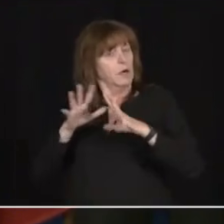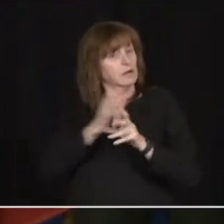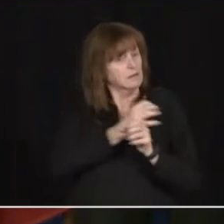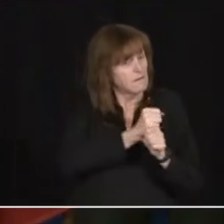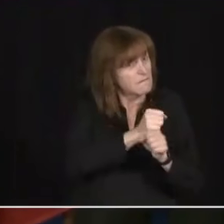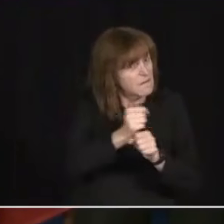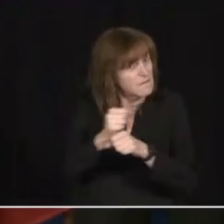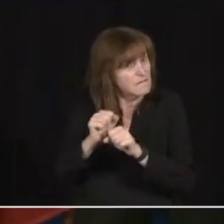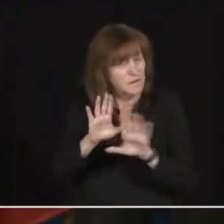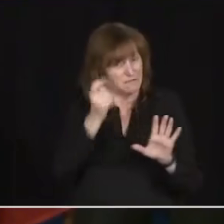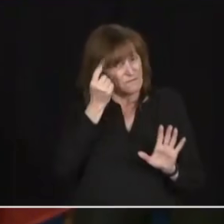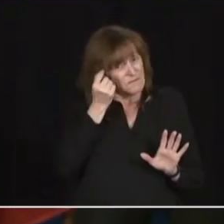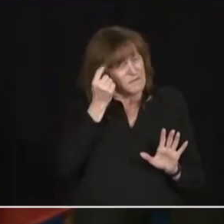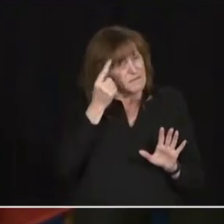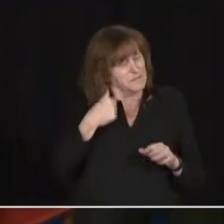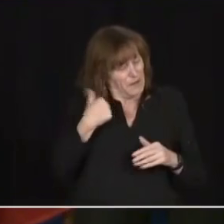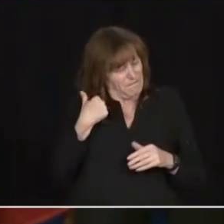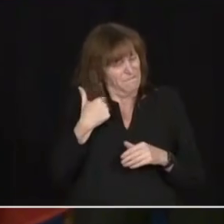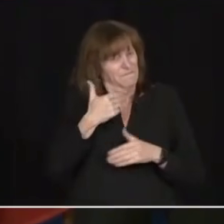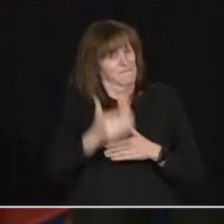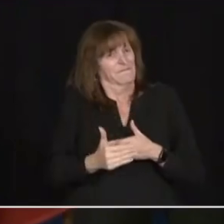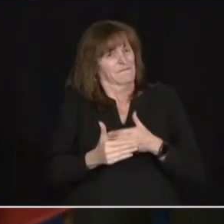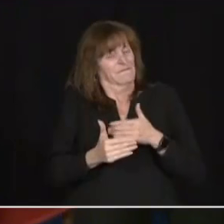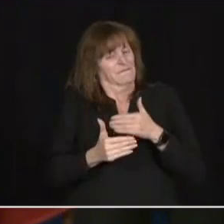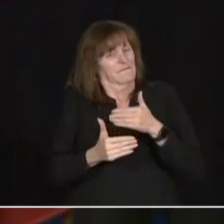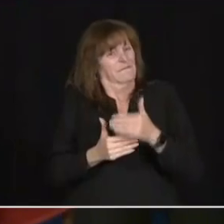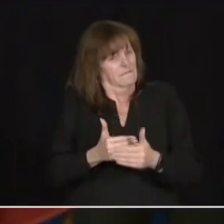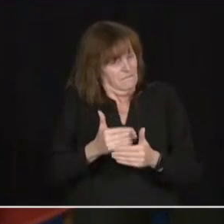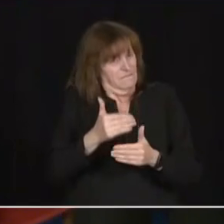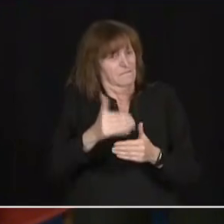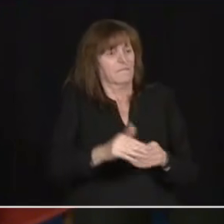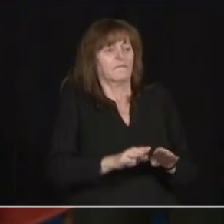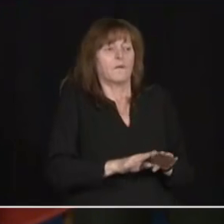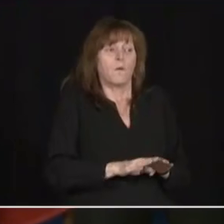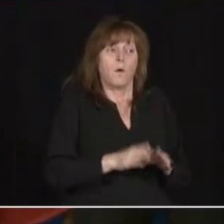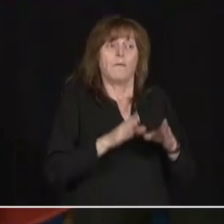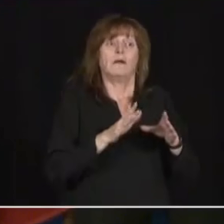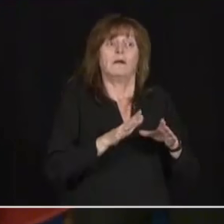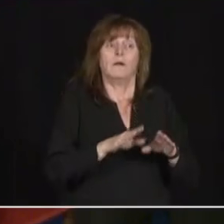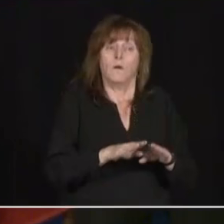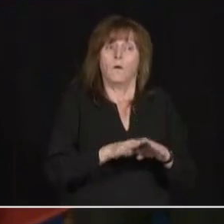This is part of our stage by stage approach to reopening the economy, supporting the next